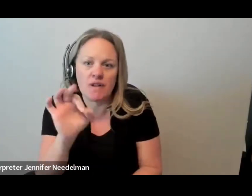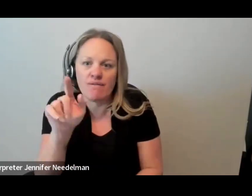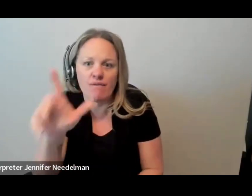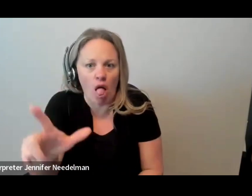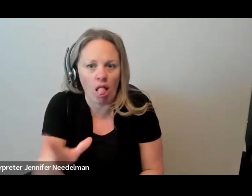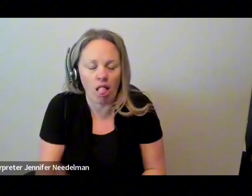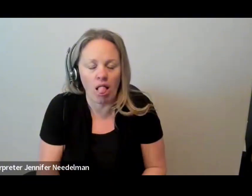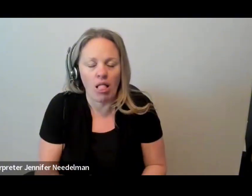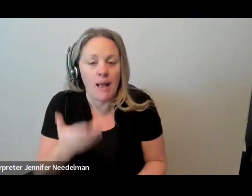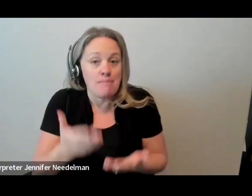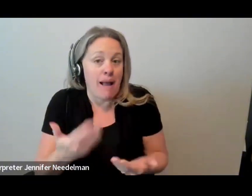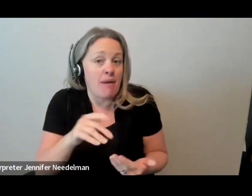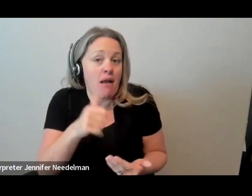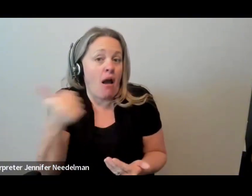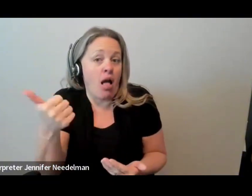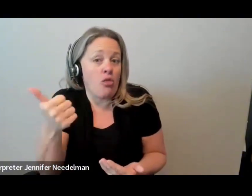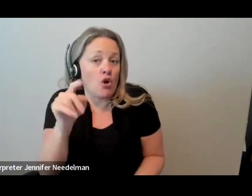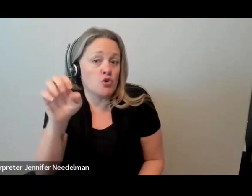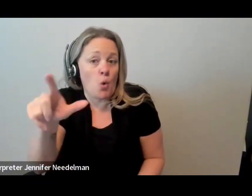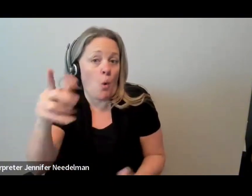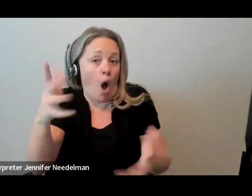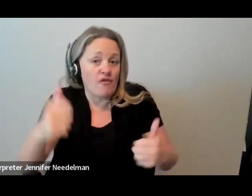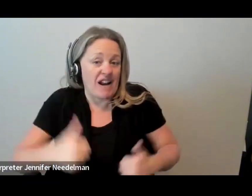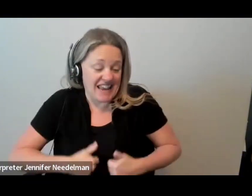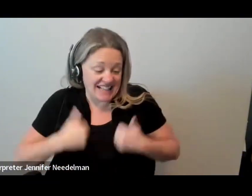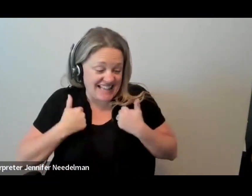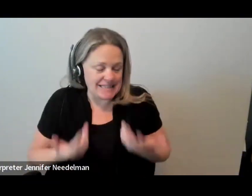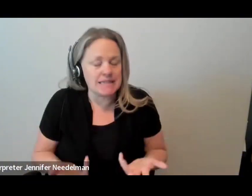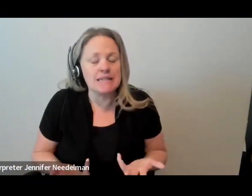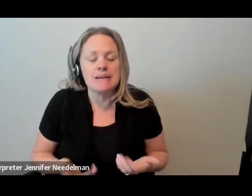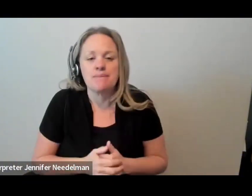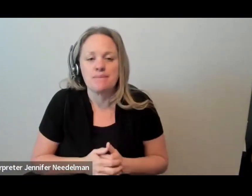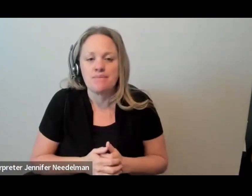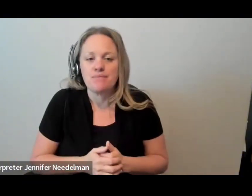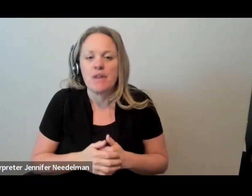that already works for it. And then quickly on, on like the B2B side,